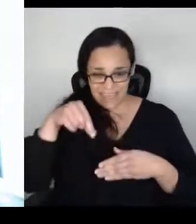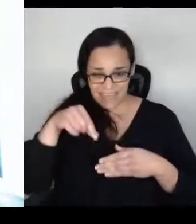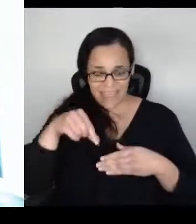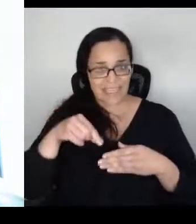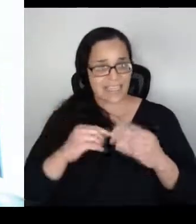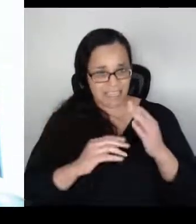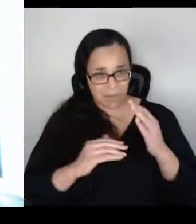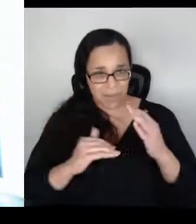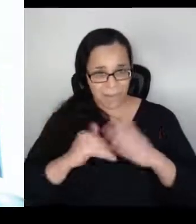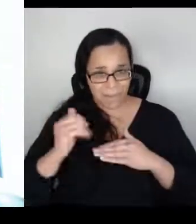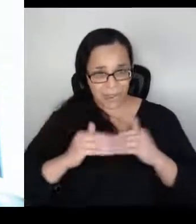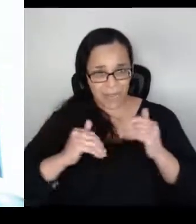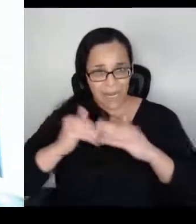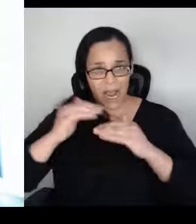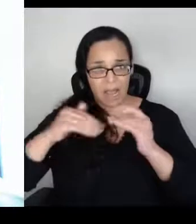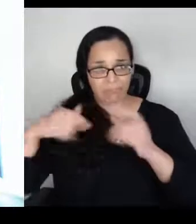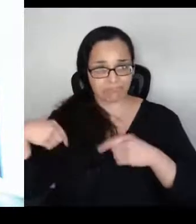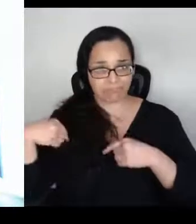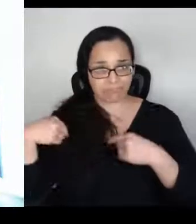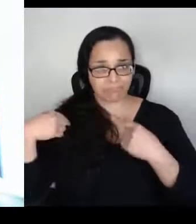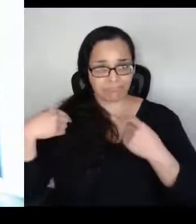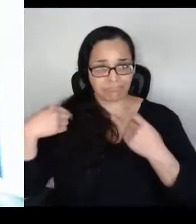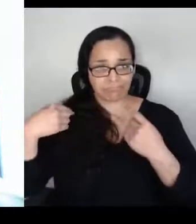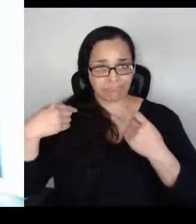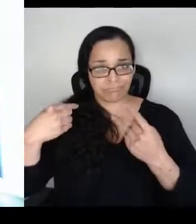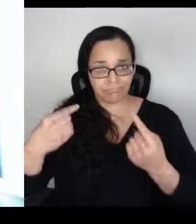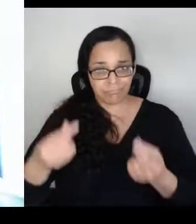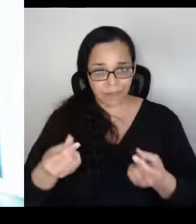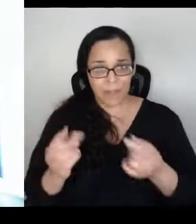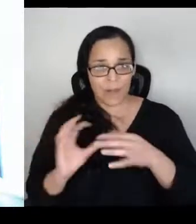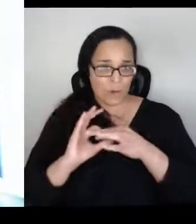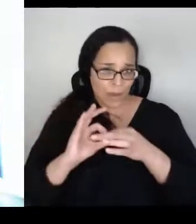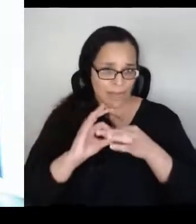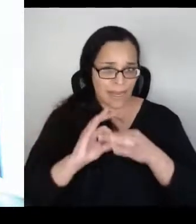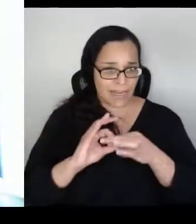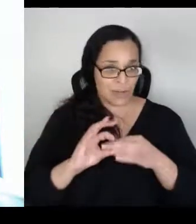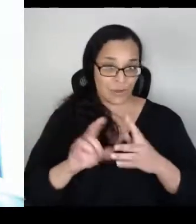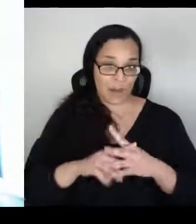of particularly Black and indigenous and non-White folks.